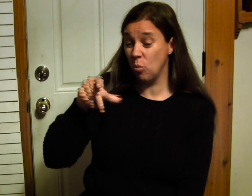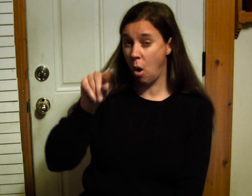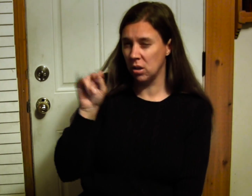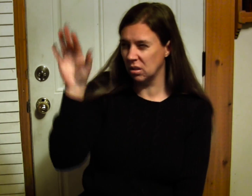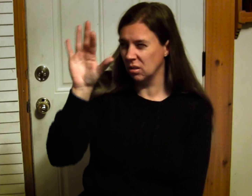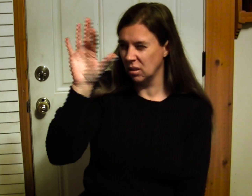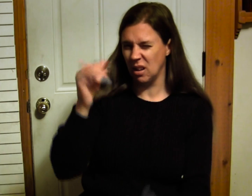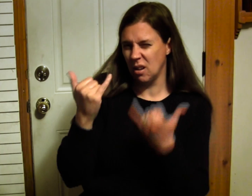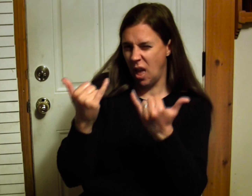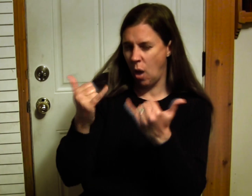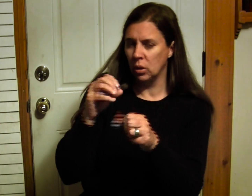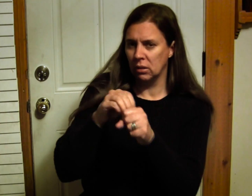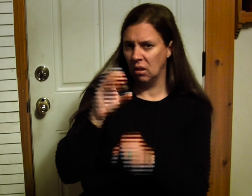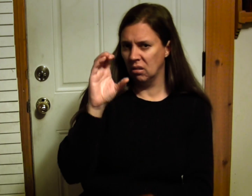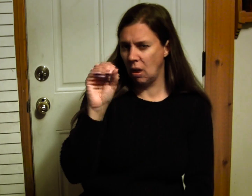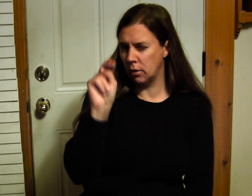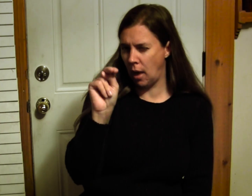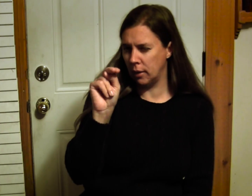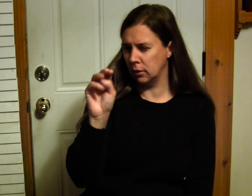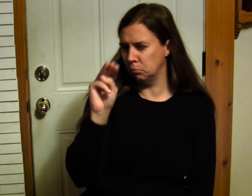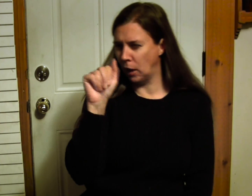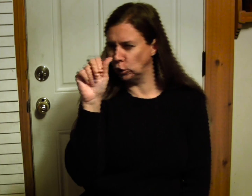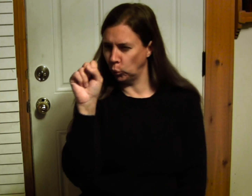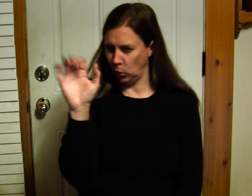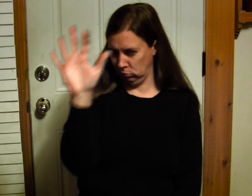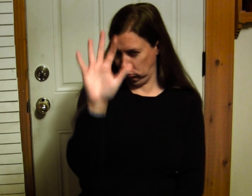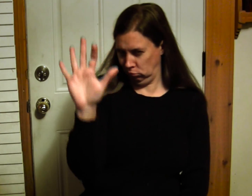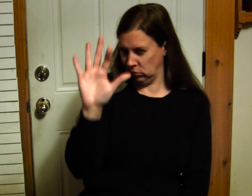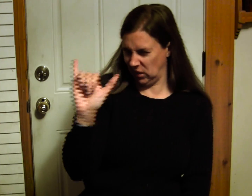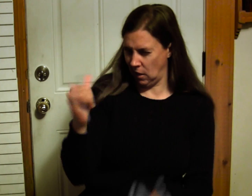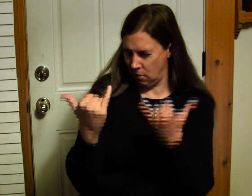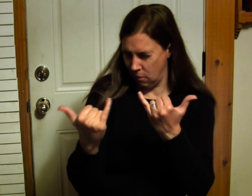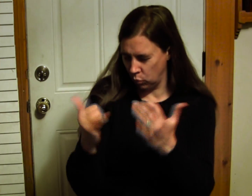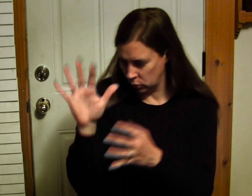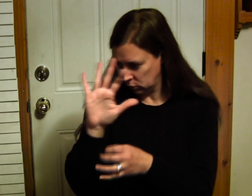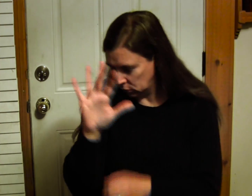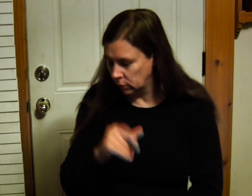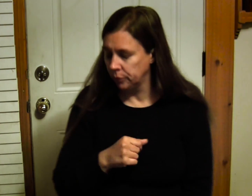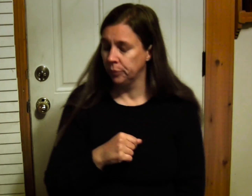These Indians are currently in the Connecticut/Massachusetts area,